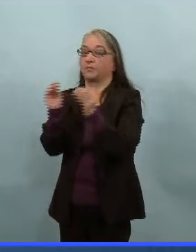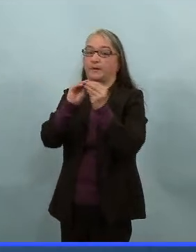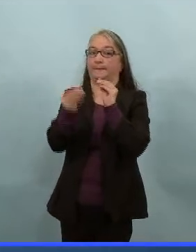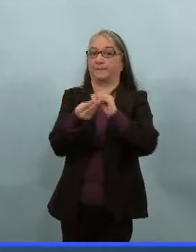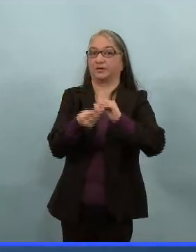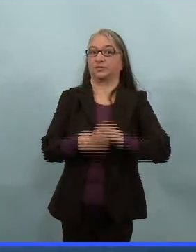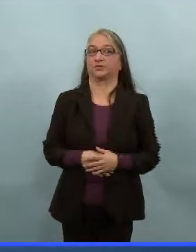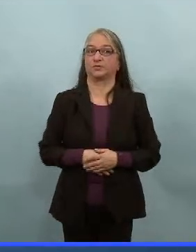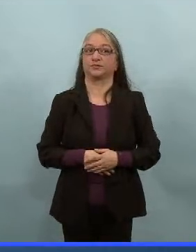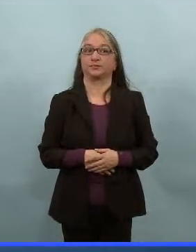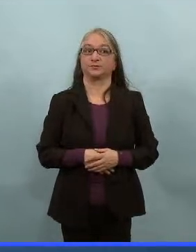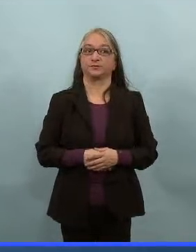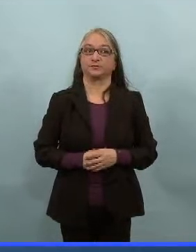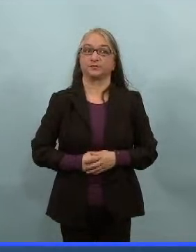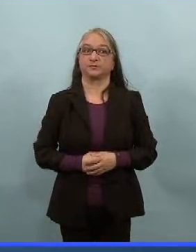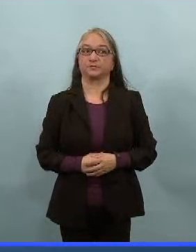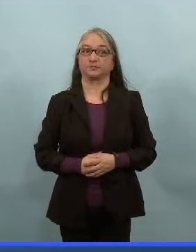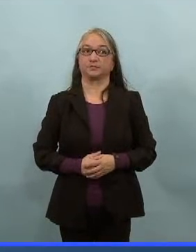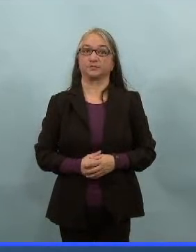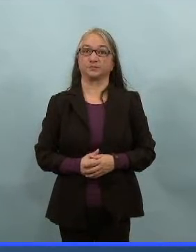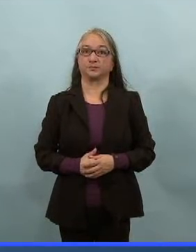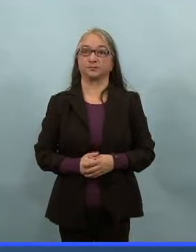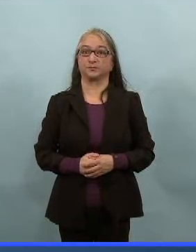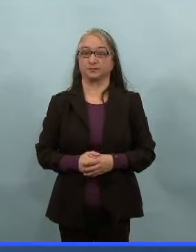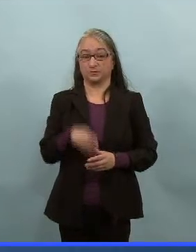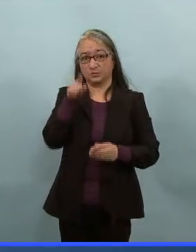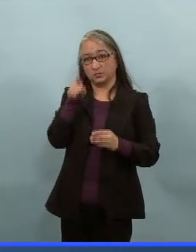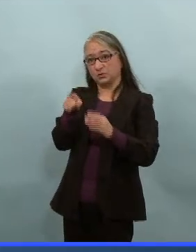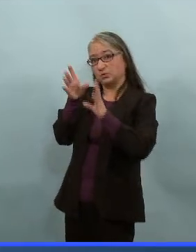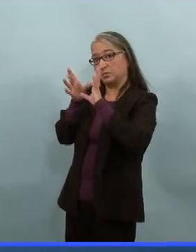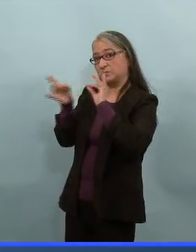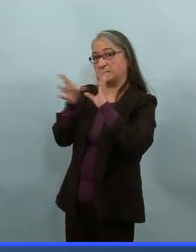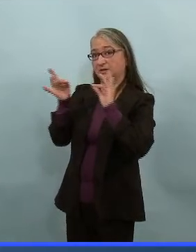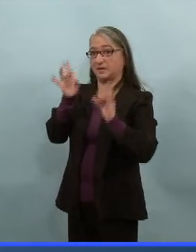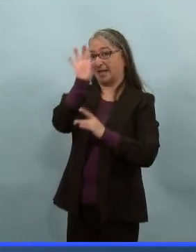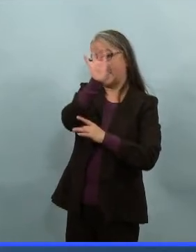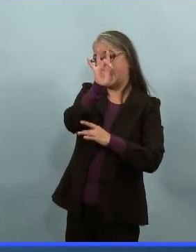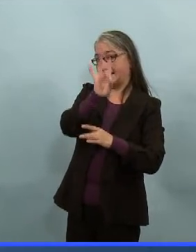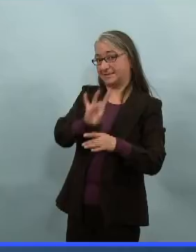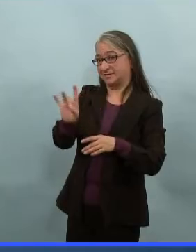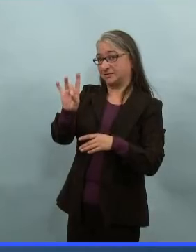you mentioned that eight to ten cases aren't even being reported for every one